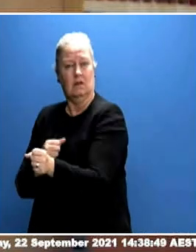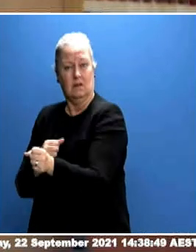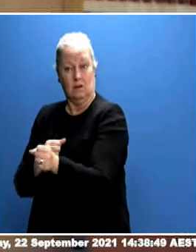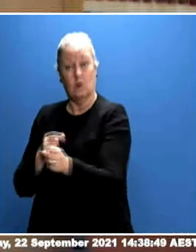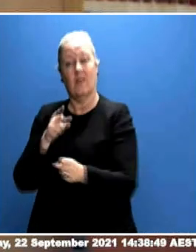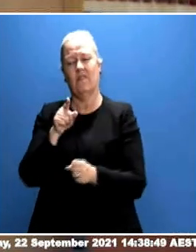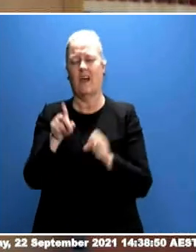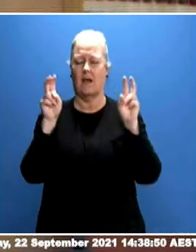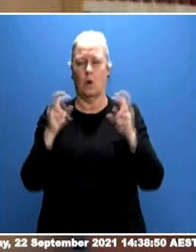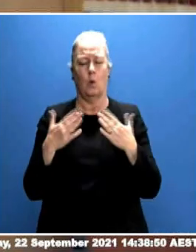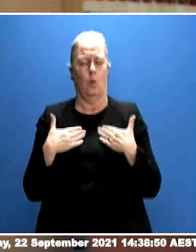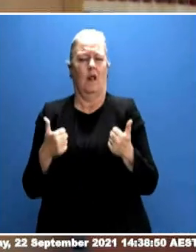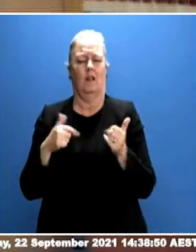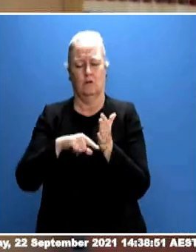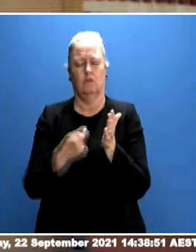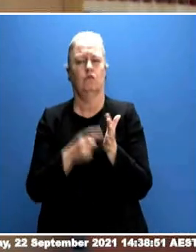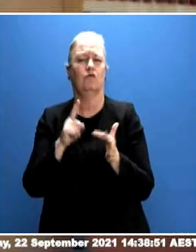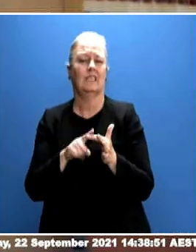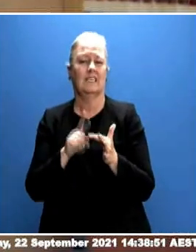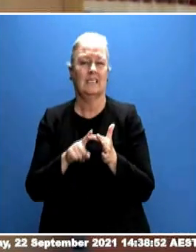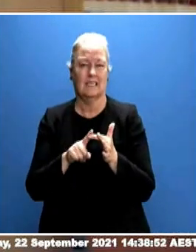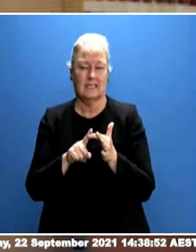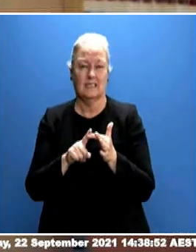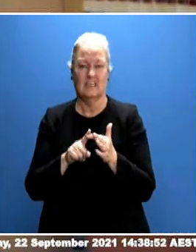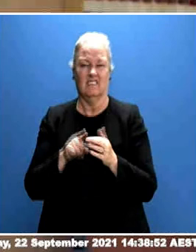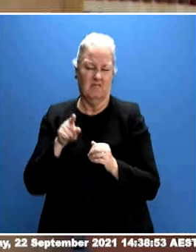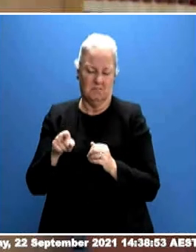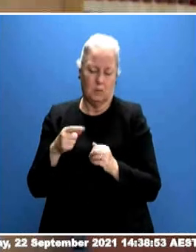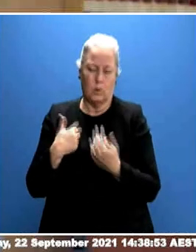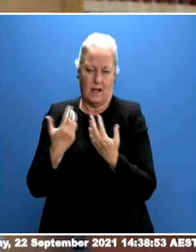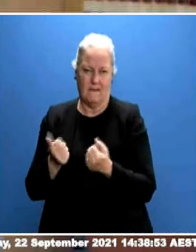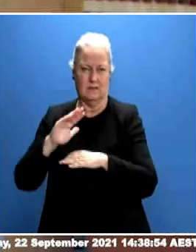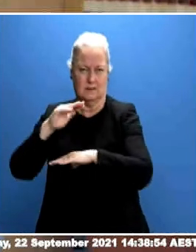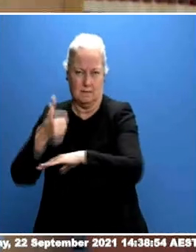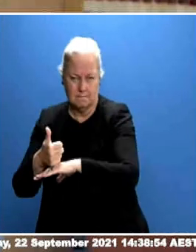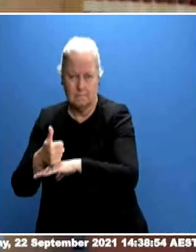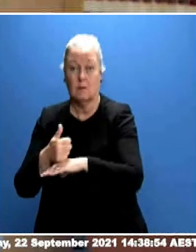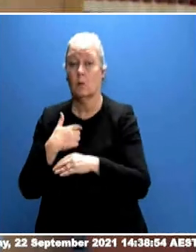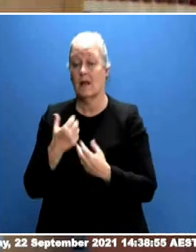Wellbeing Framework as part of the regular processes now. We have funding for a psychiatrist.